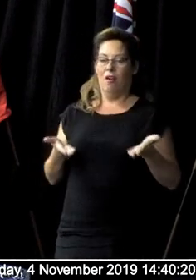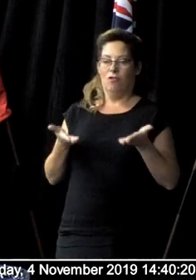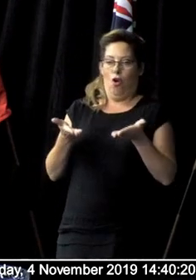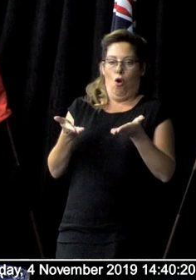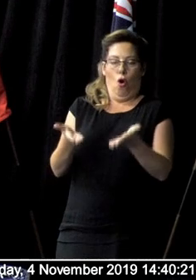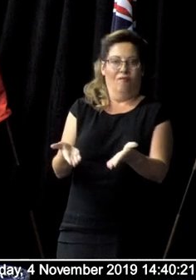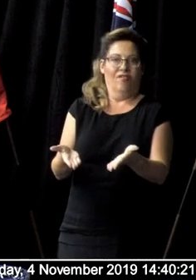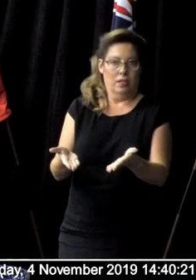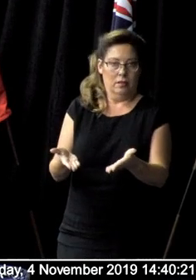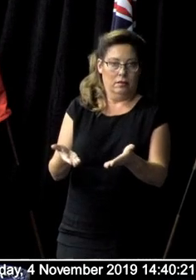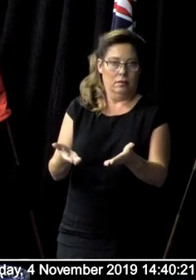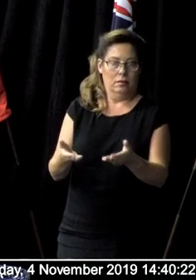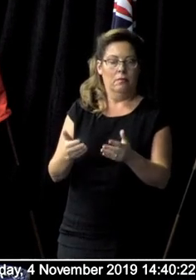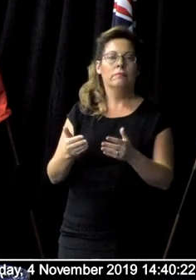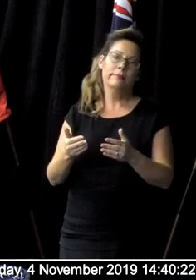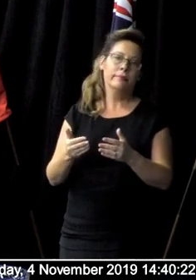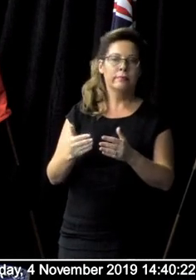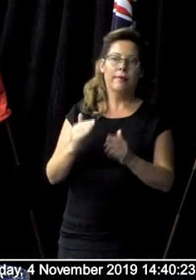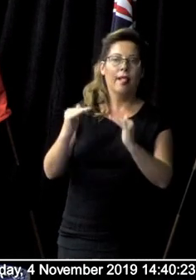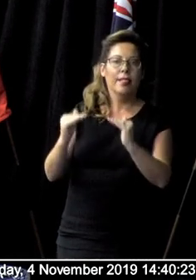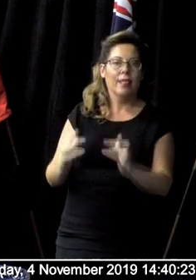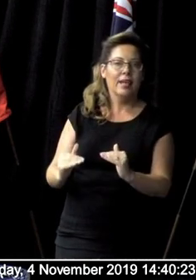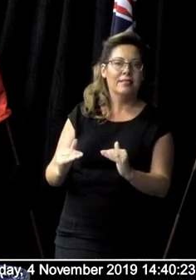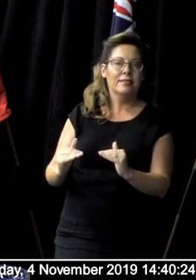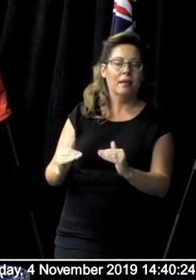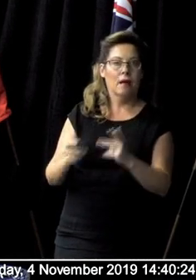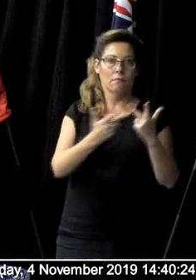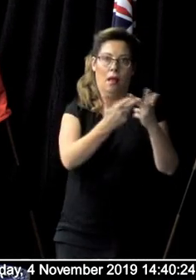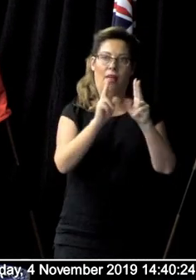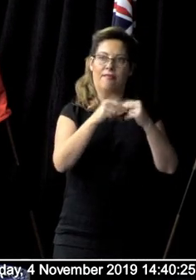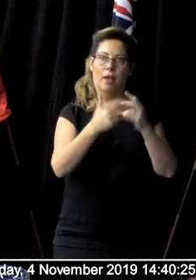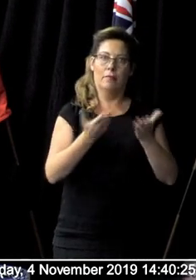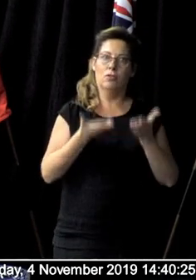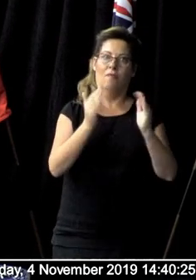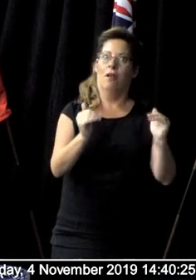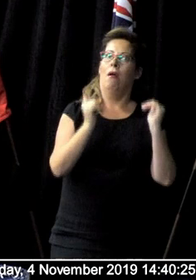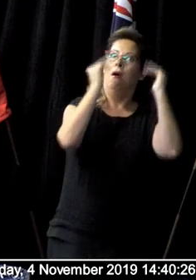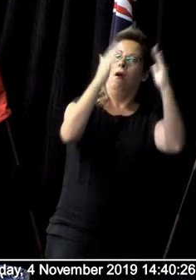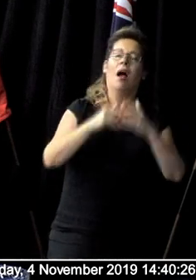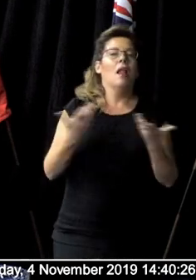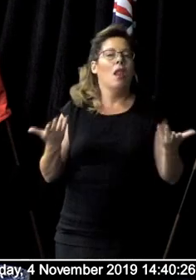to other families, so they’re told, “Yes, you can enrol, but perhaps you will only be